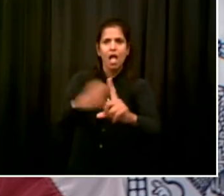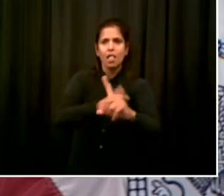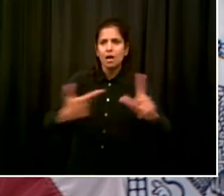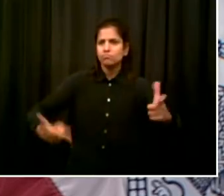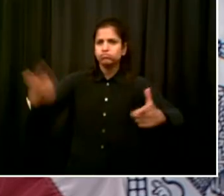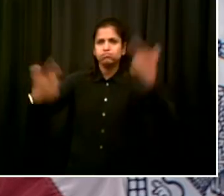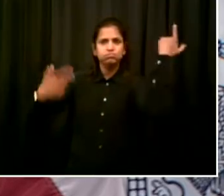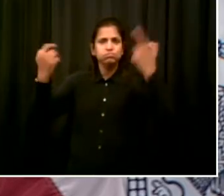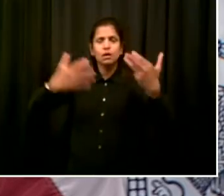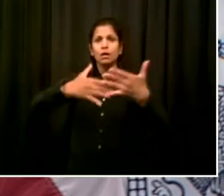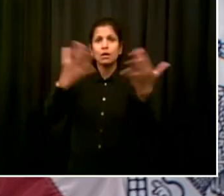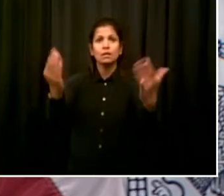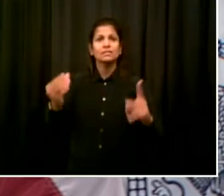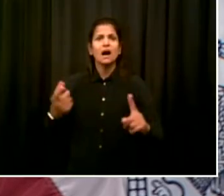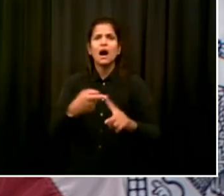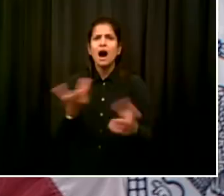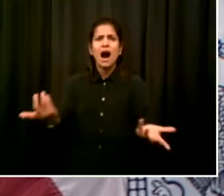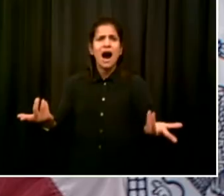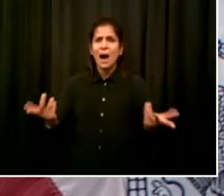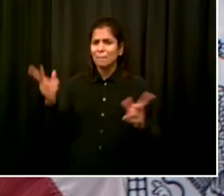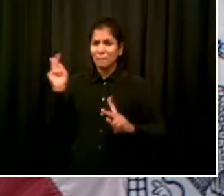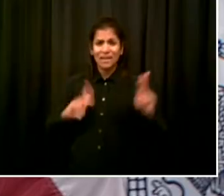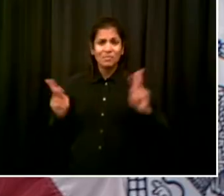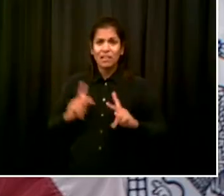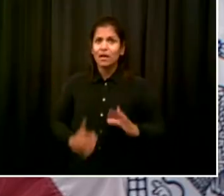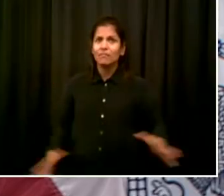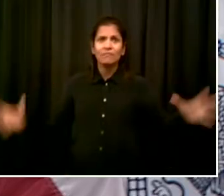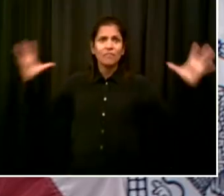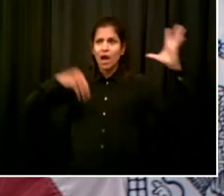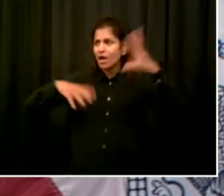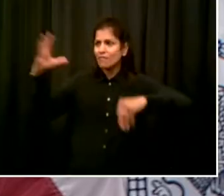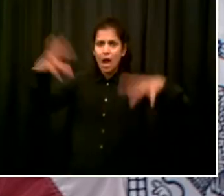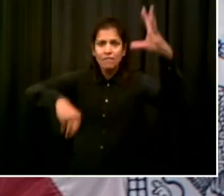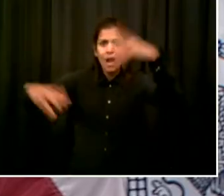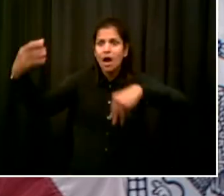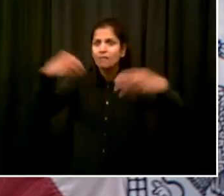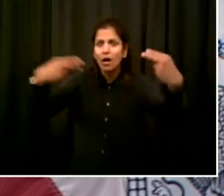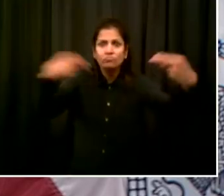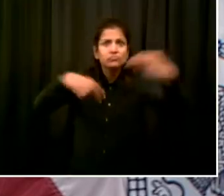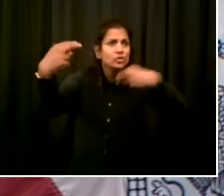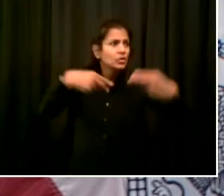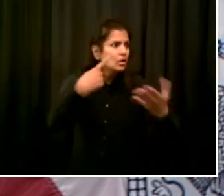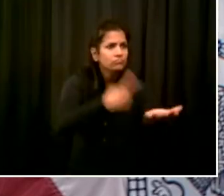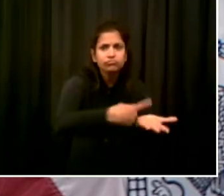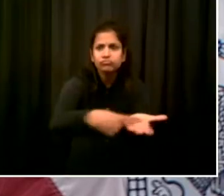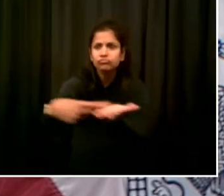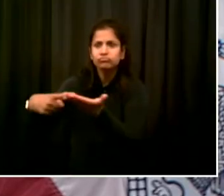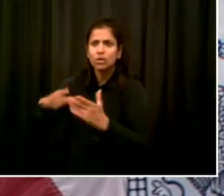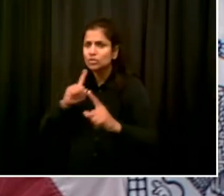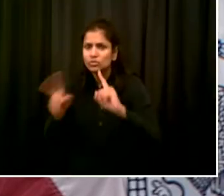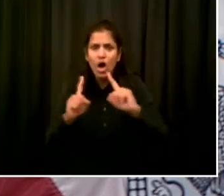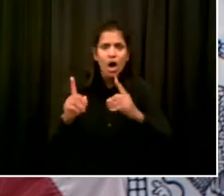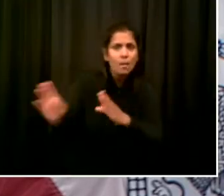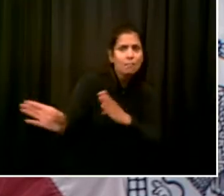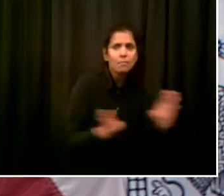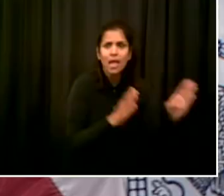COIMMSSIONER MENTION WE'RE LOOKING AND WORKING VERY CLOSELY WITH FEDERAL GOVERNMENT . WE NEED ALL